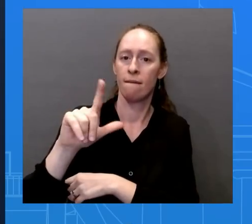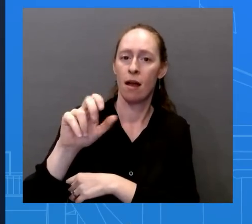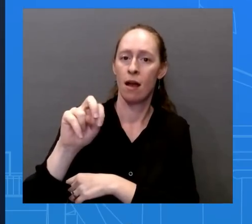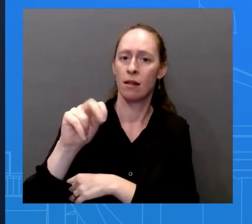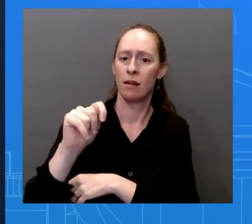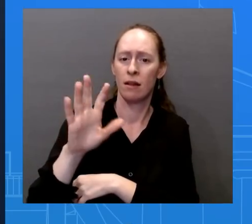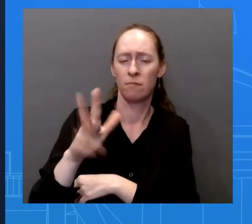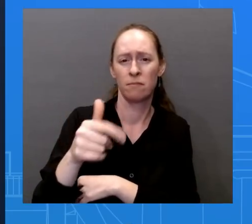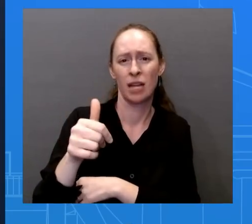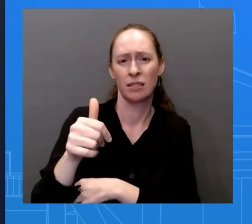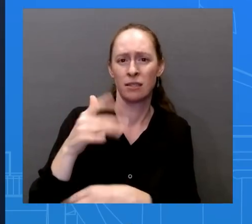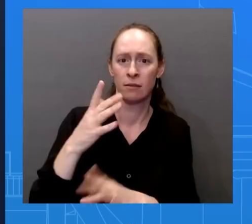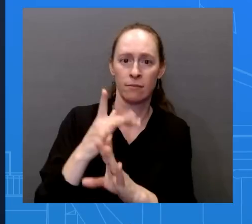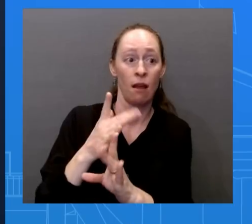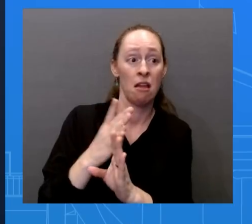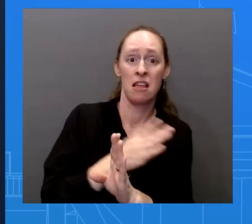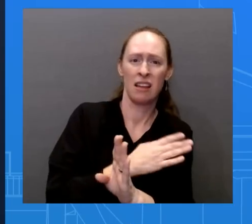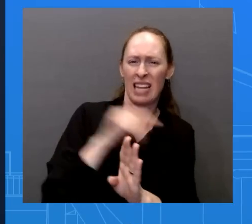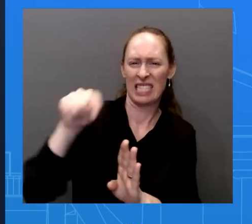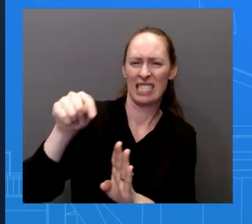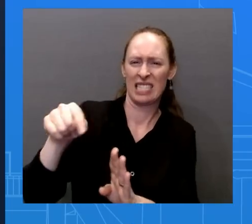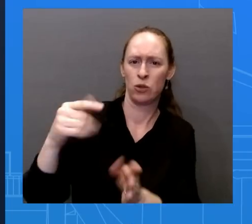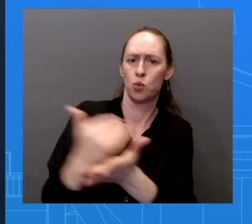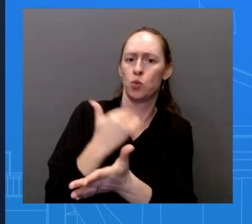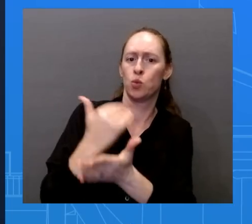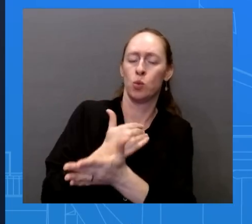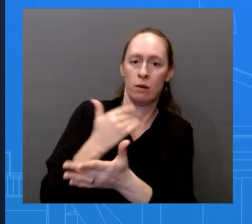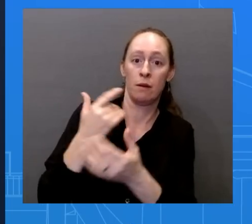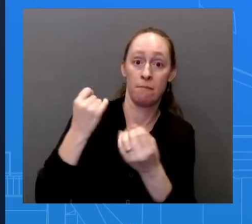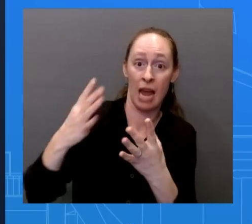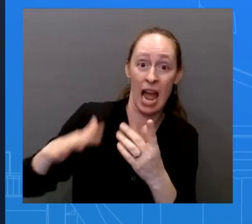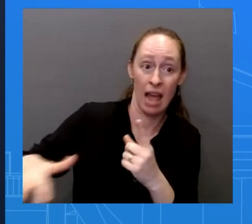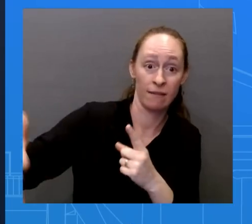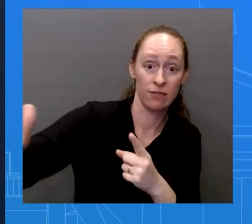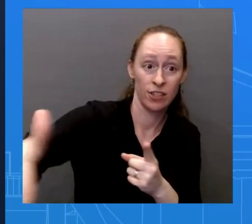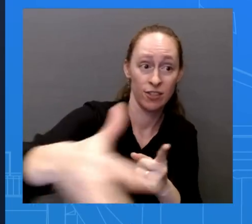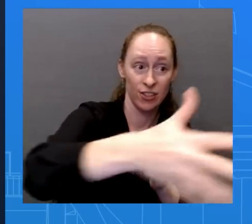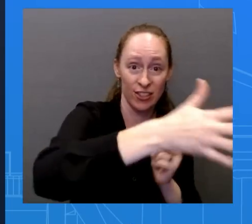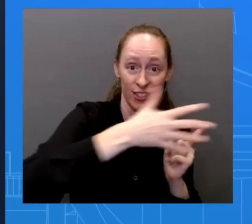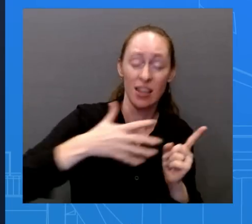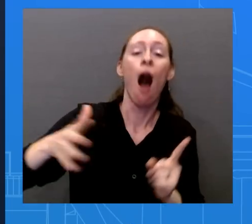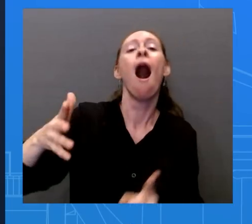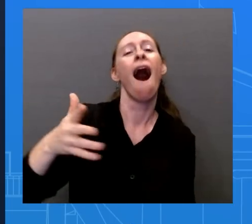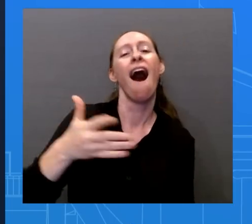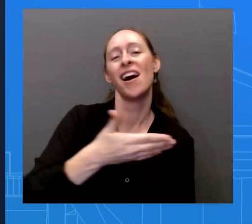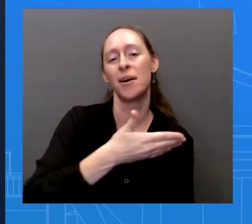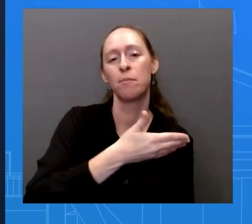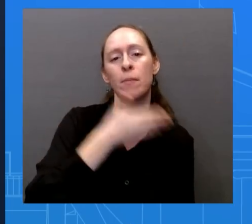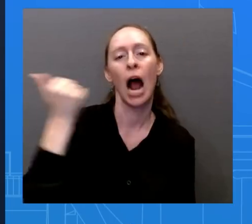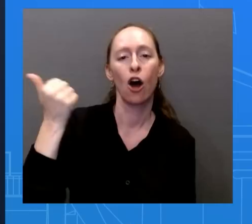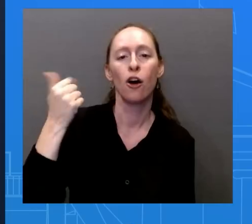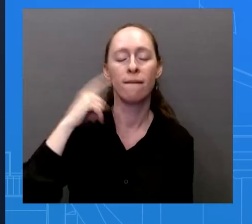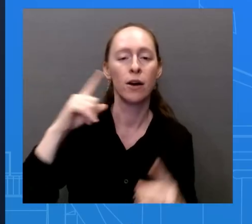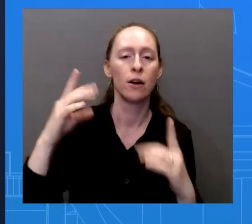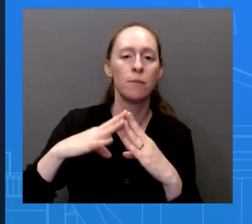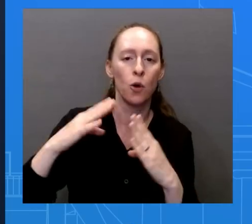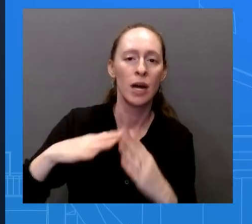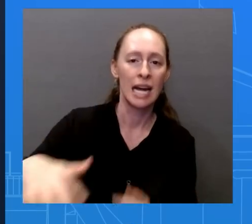for how many people or how low you want to drive deaths down?" The answer is no. Like, we have about three to four hundred Americans dying every day. Too many. We want to drive that lower.